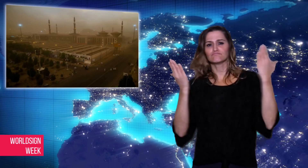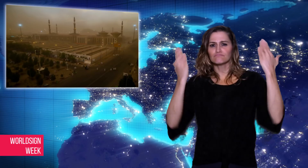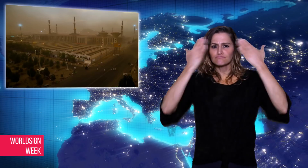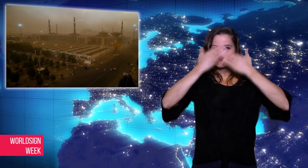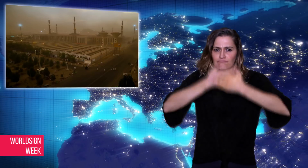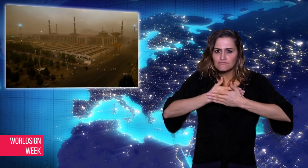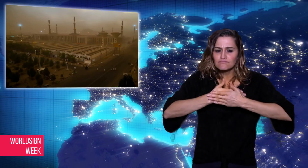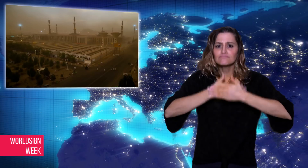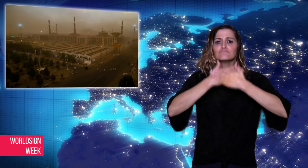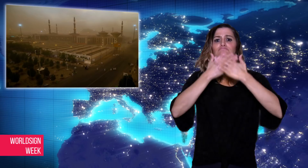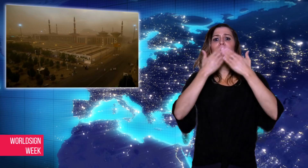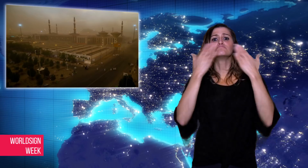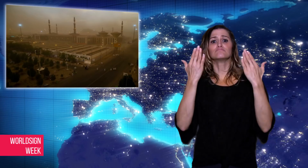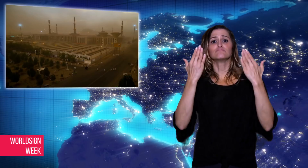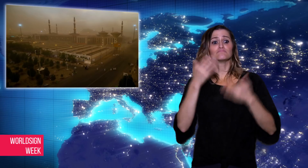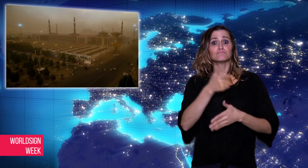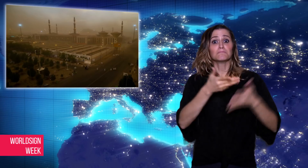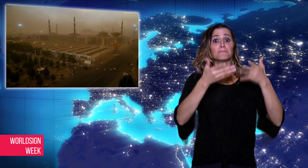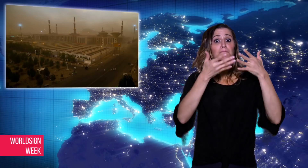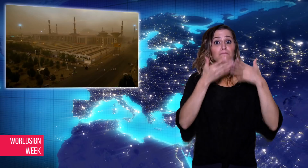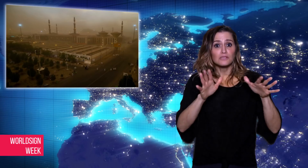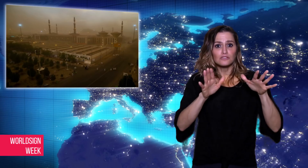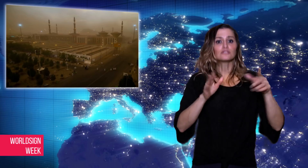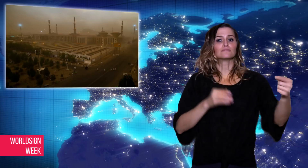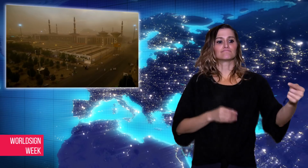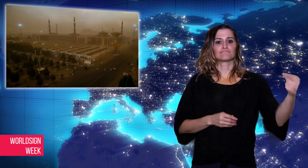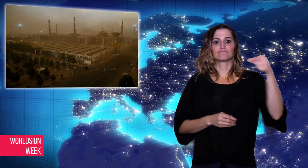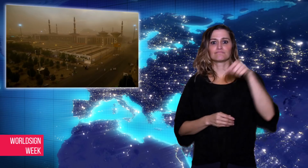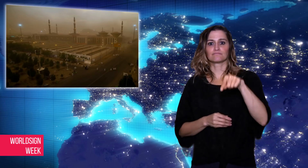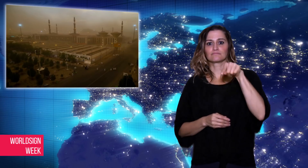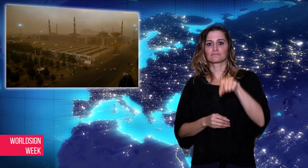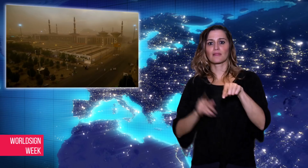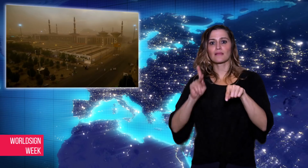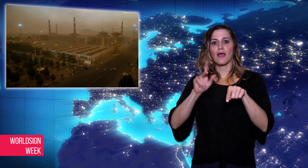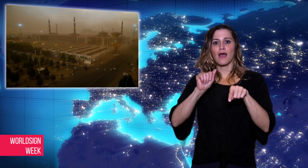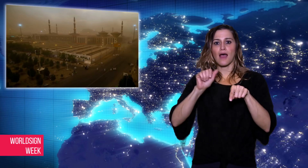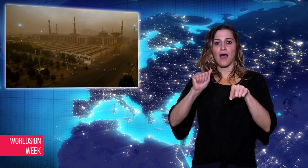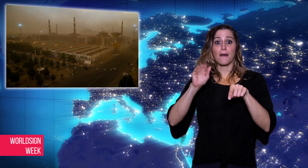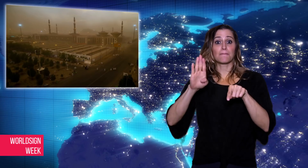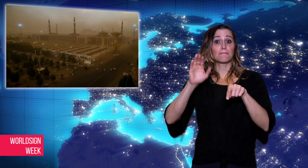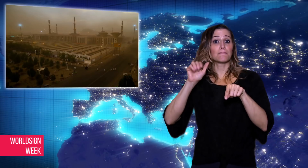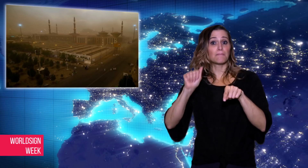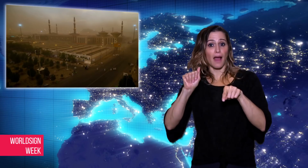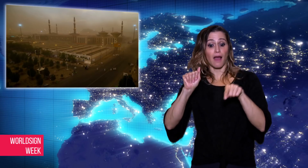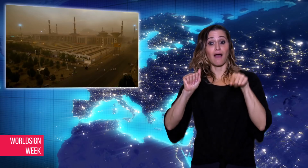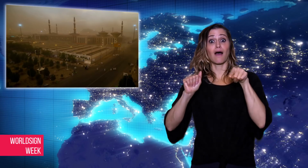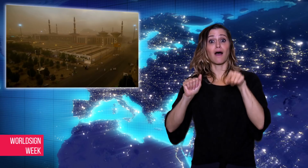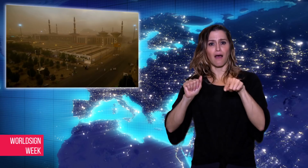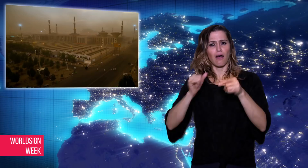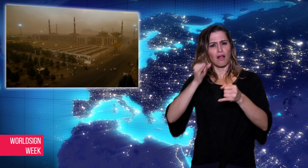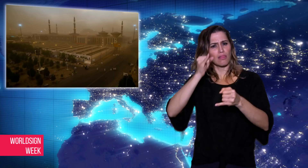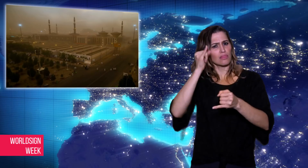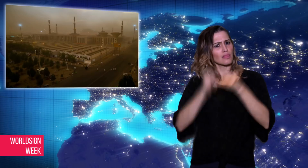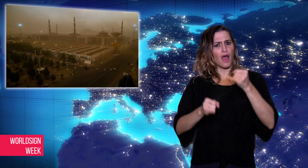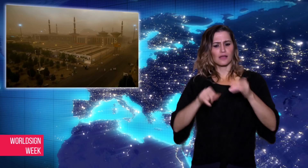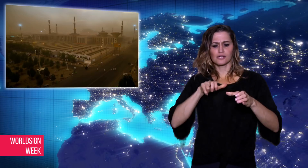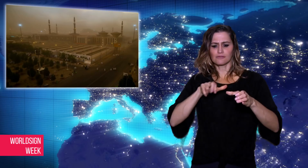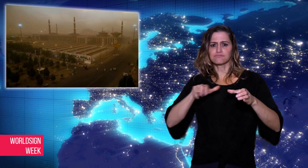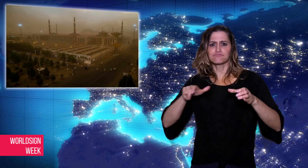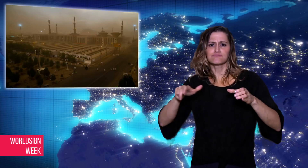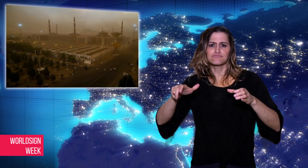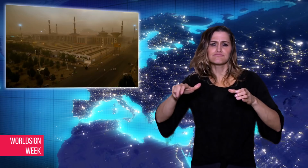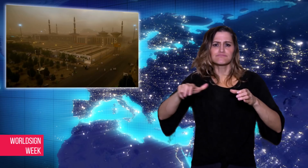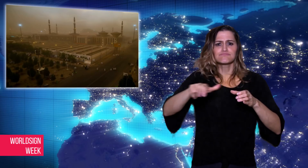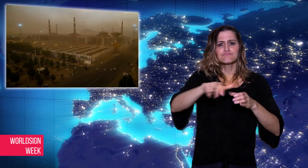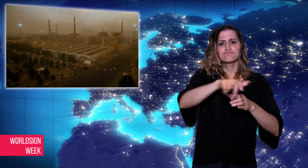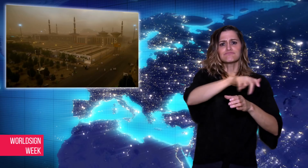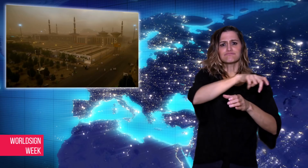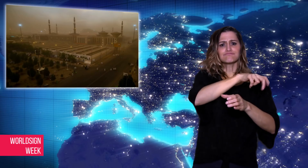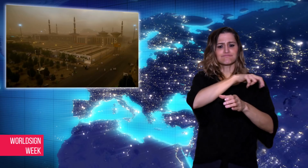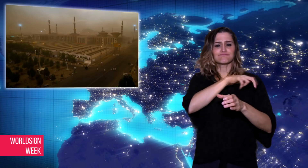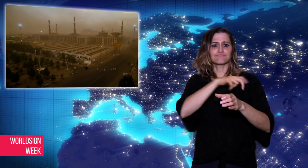and returned to the Kaaba for a final